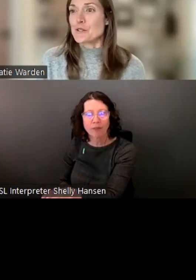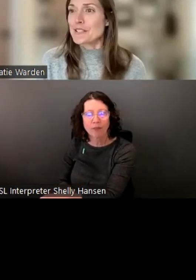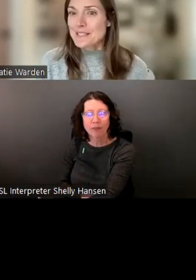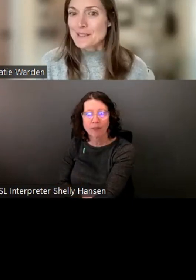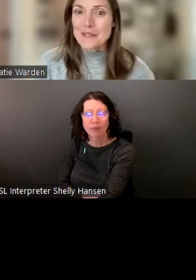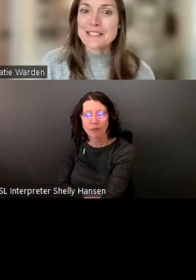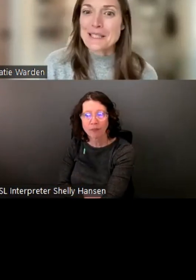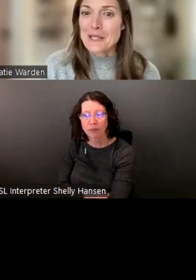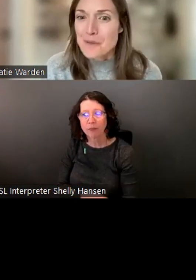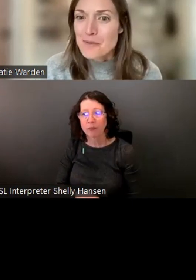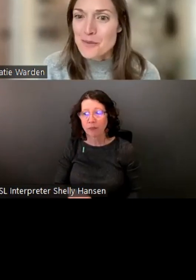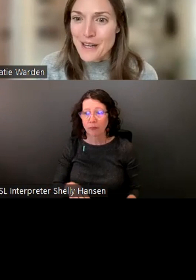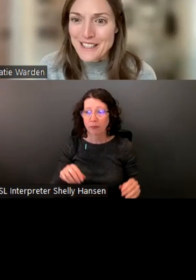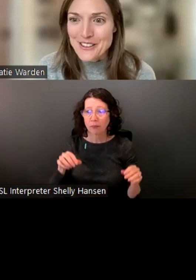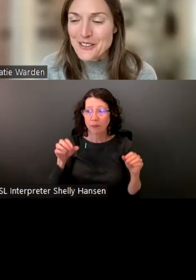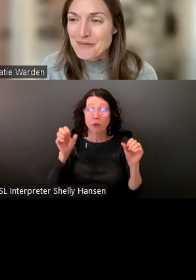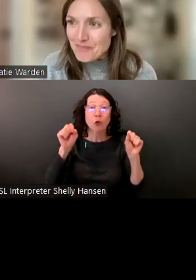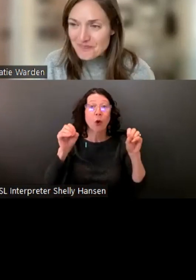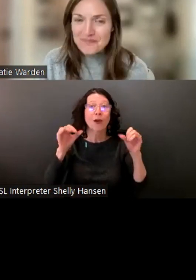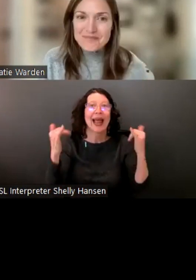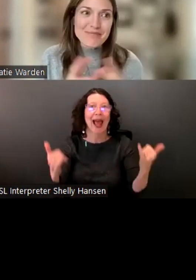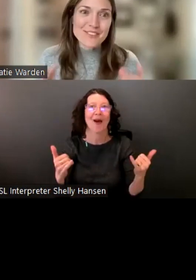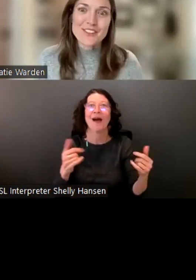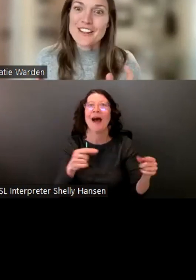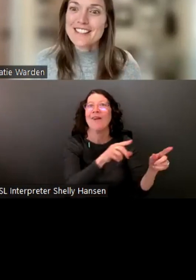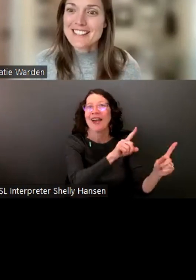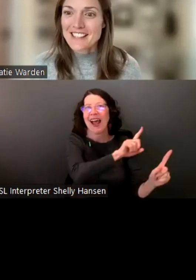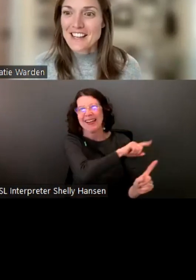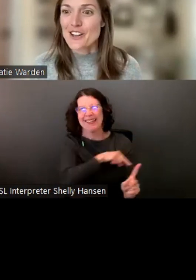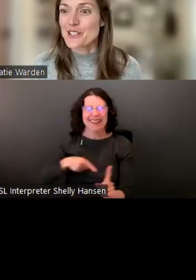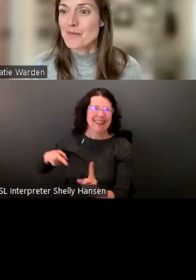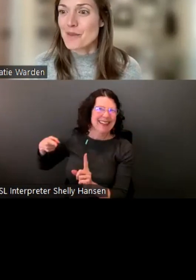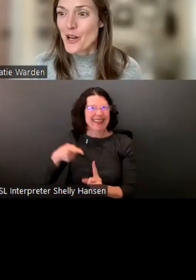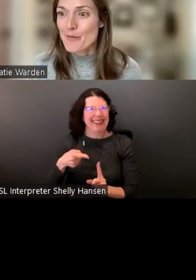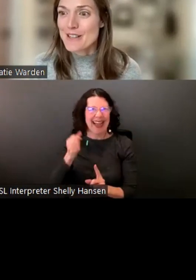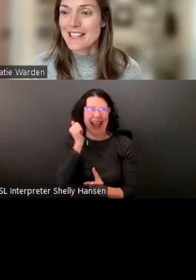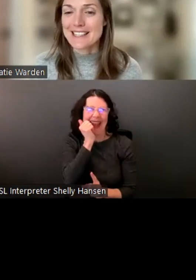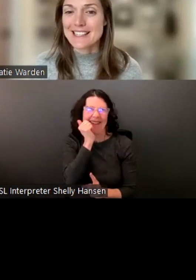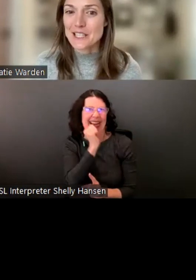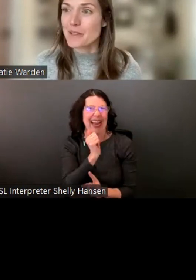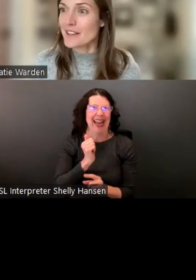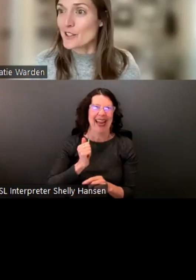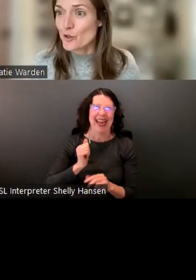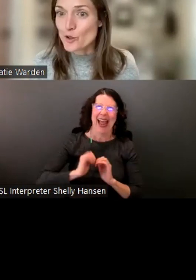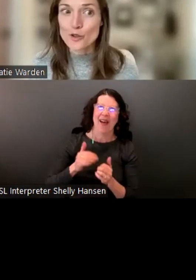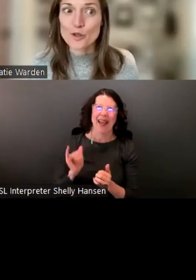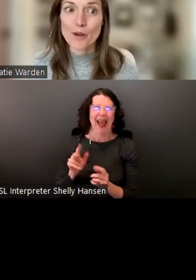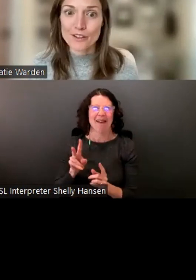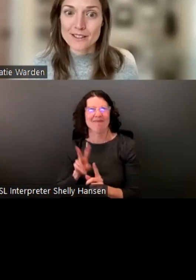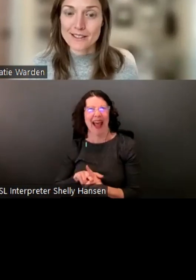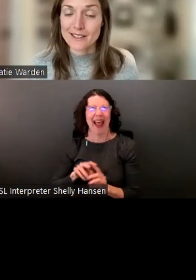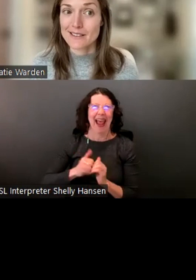So let's get a bit more practical. On this slide, are some common and seemingly neutral policies